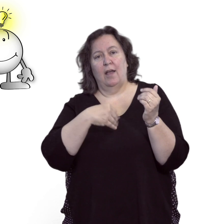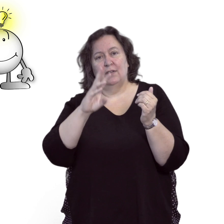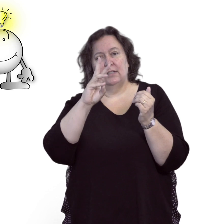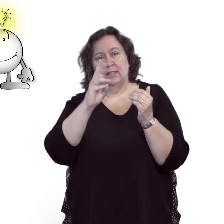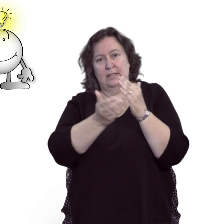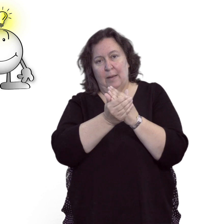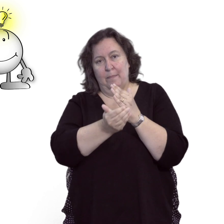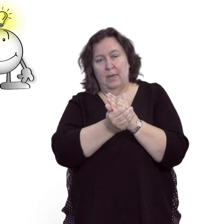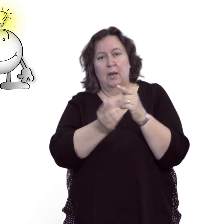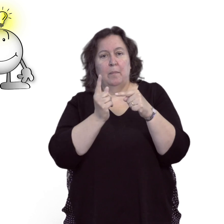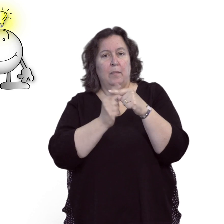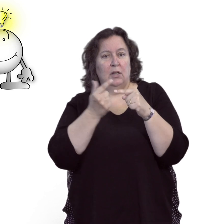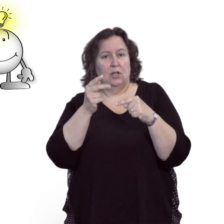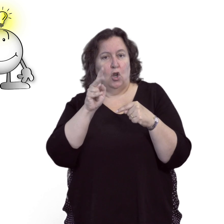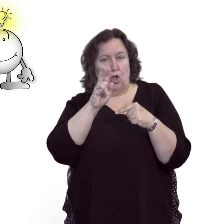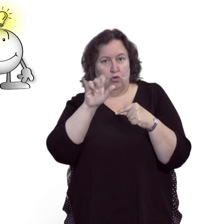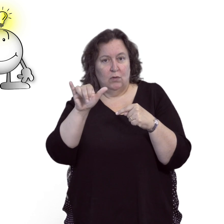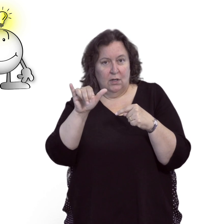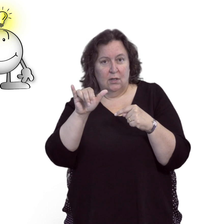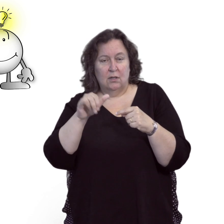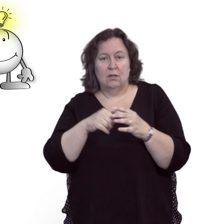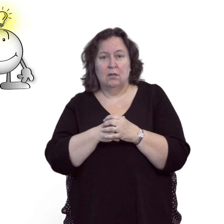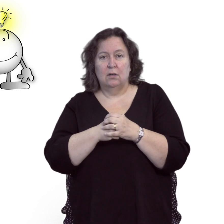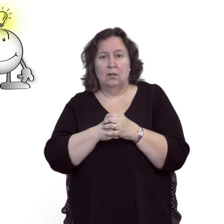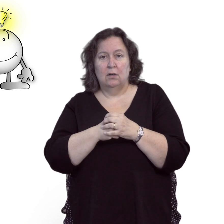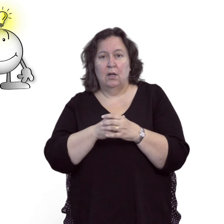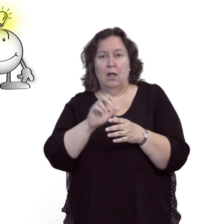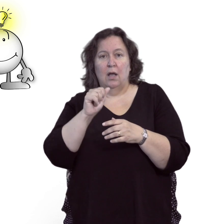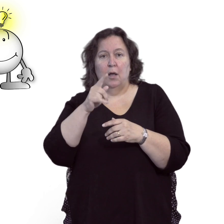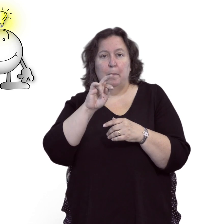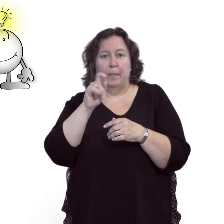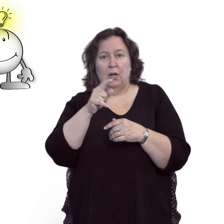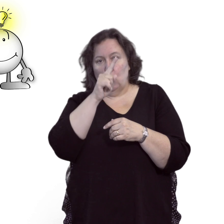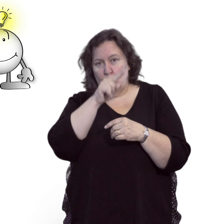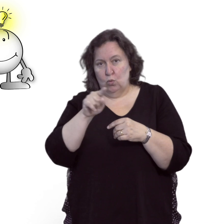Appendices I-VI include supplemental information,